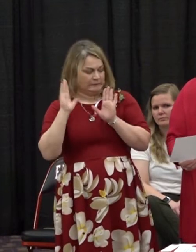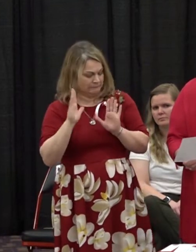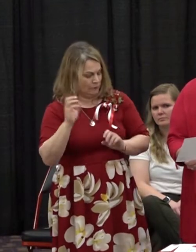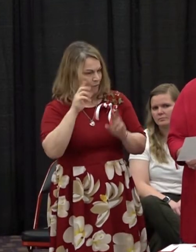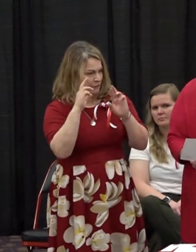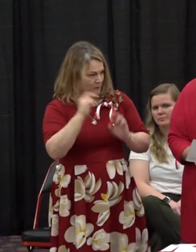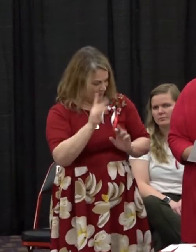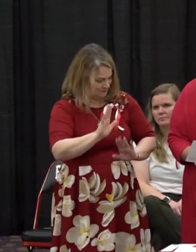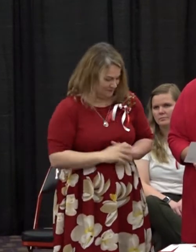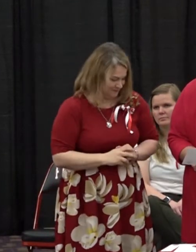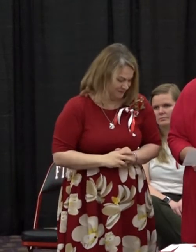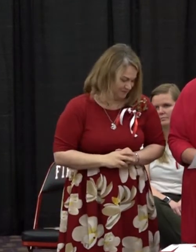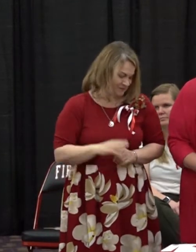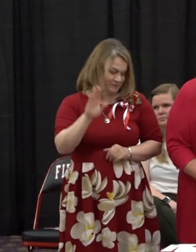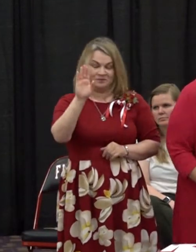Oh, she just left for just a moment.